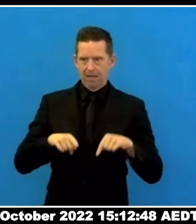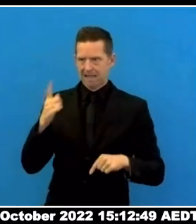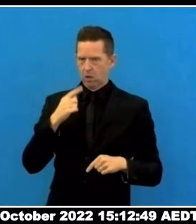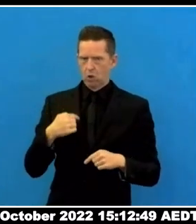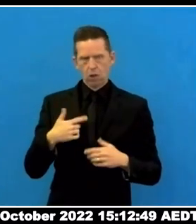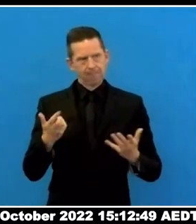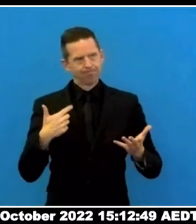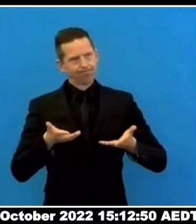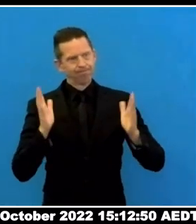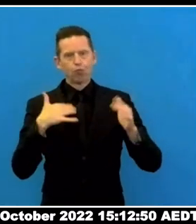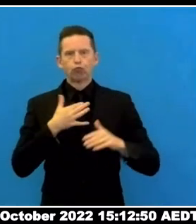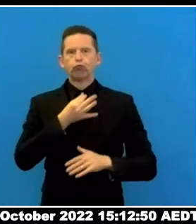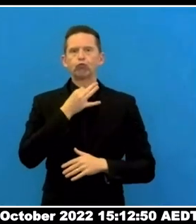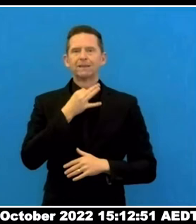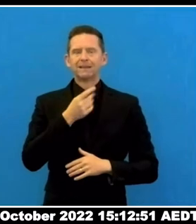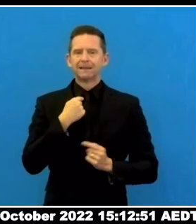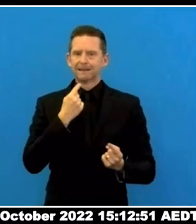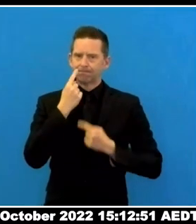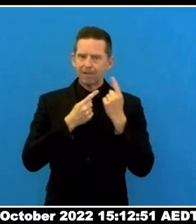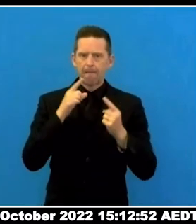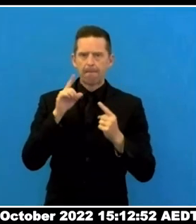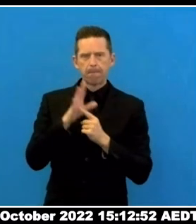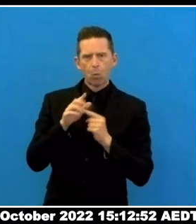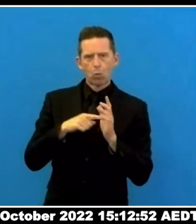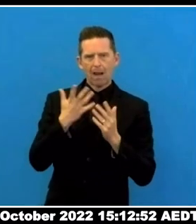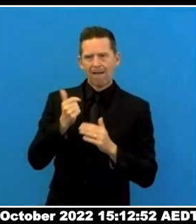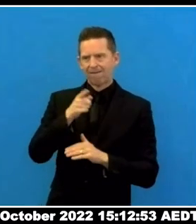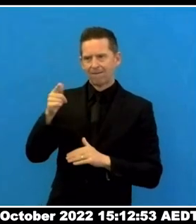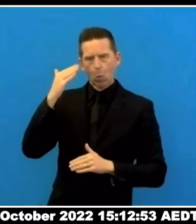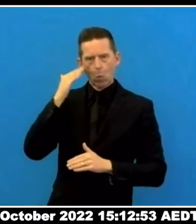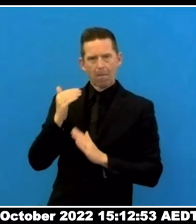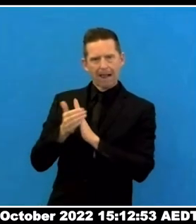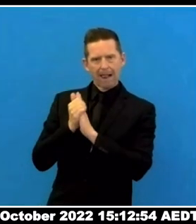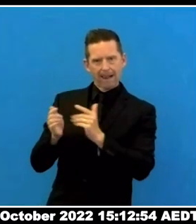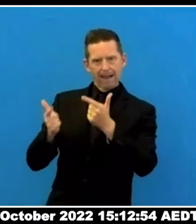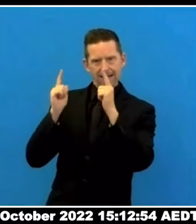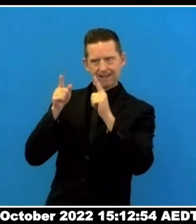and talk about the importance of women leaders and women as strong advocates.